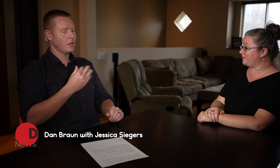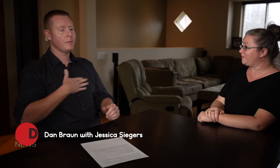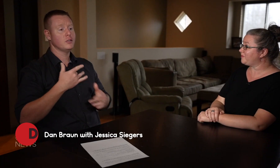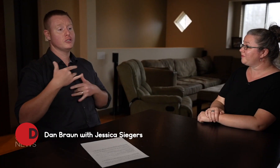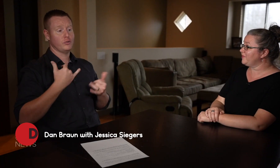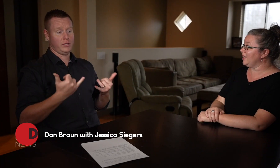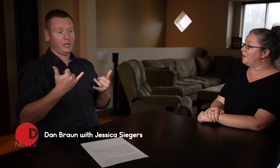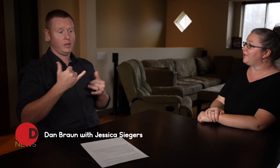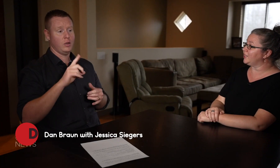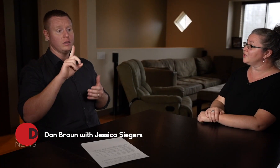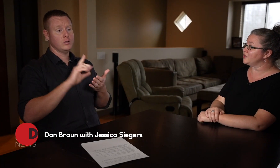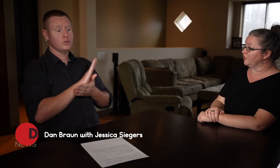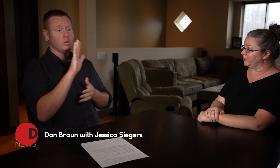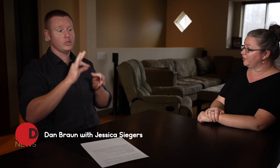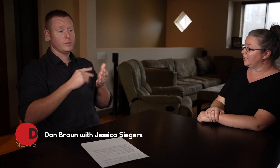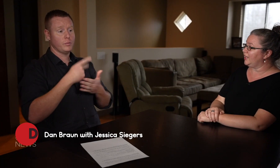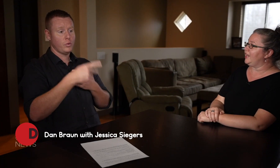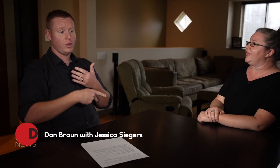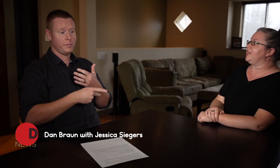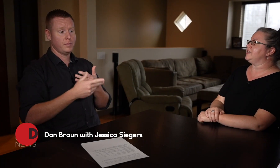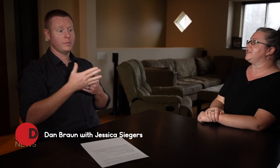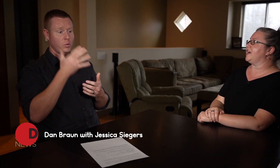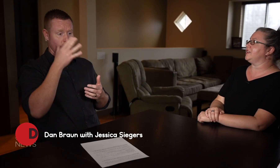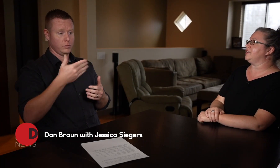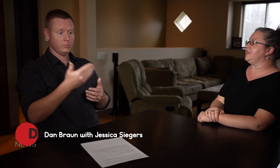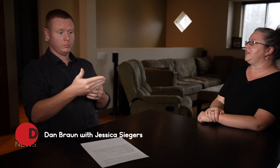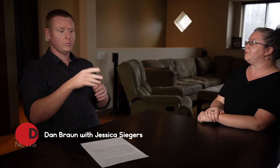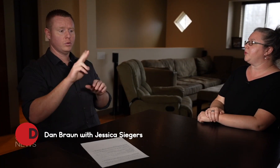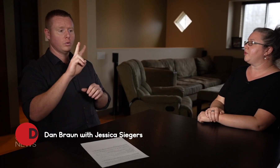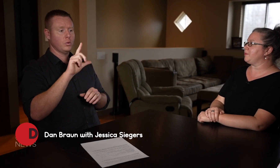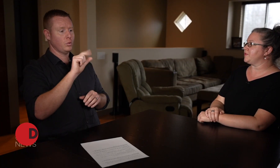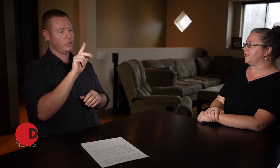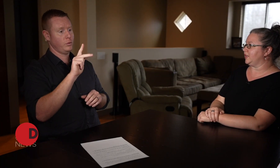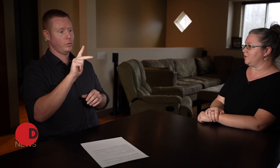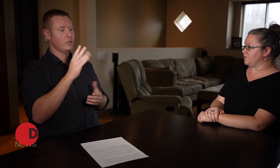Douglas College is stopping enrollment for their interpreting